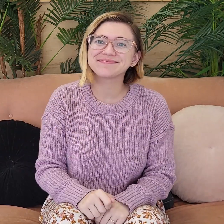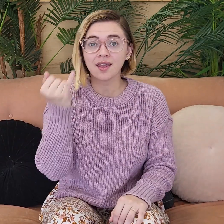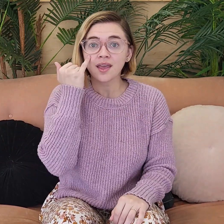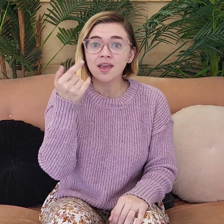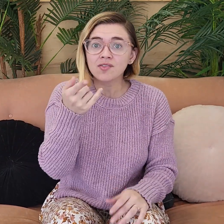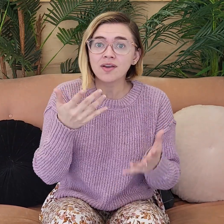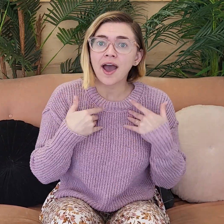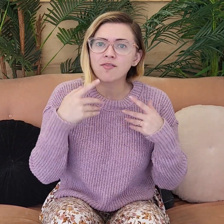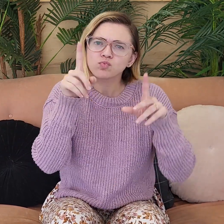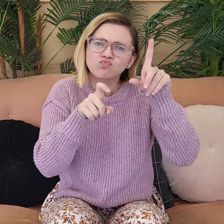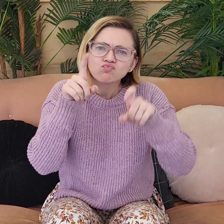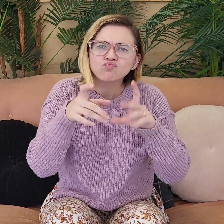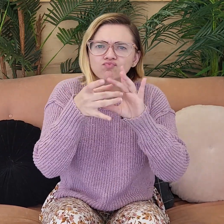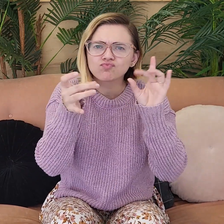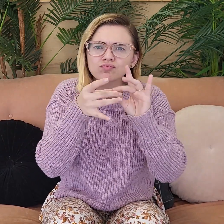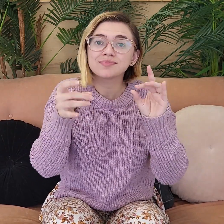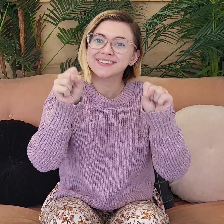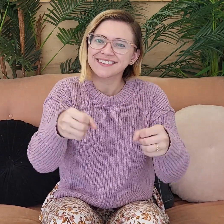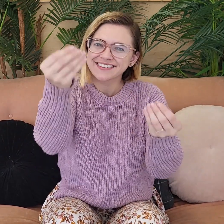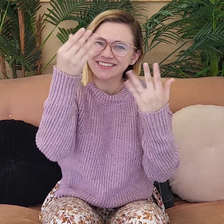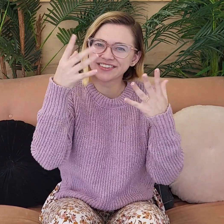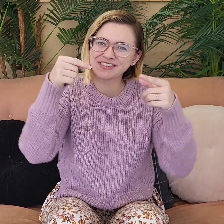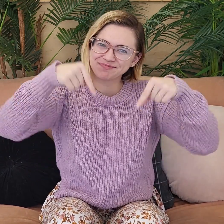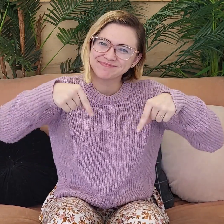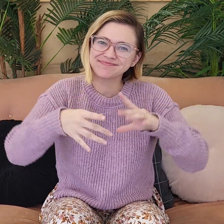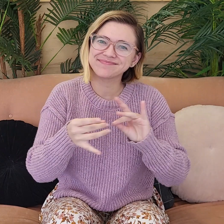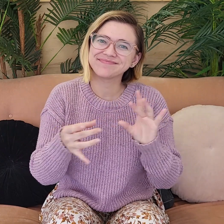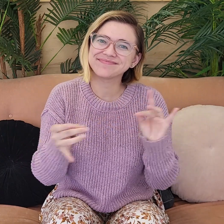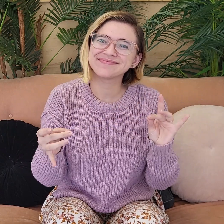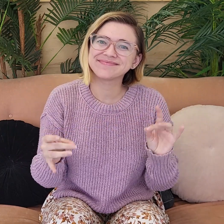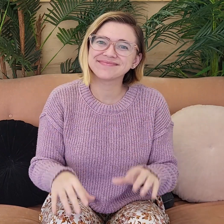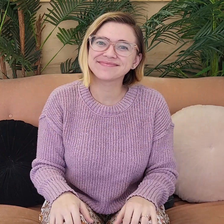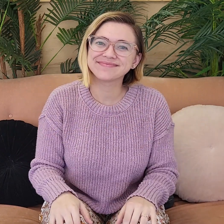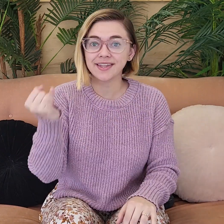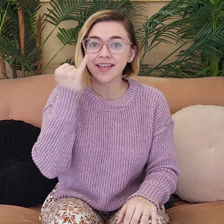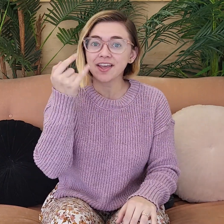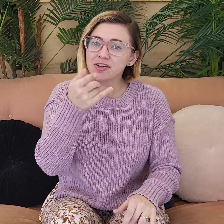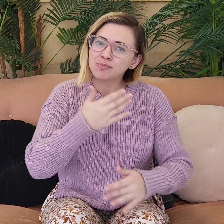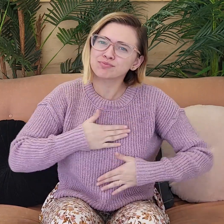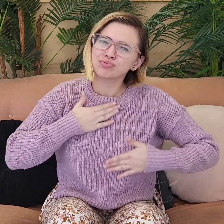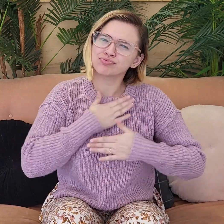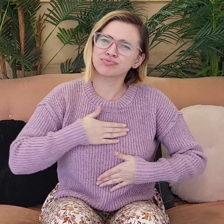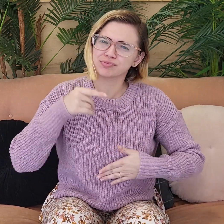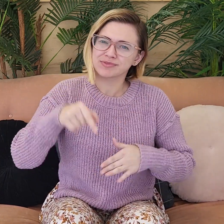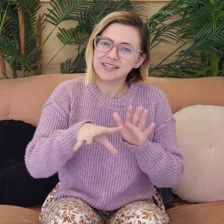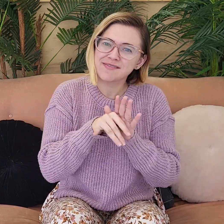can subscribe. If you have any questions or comments, you can let me know down in the comments section below. If you